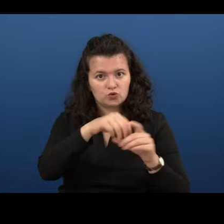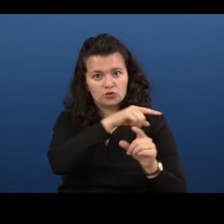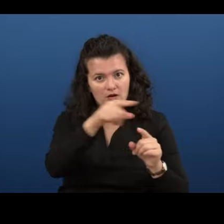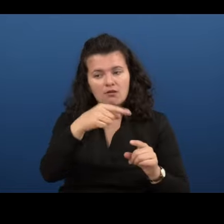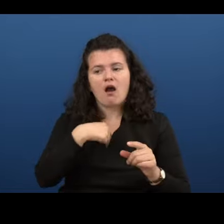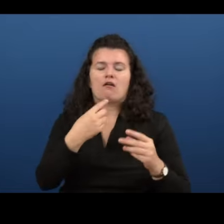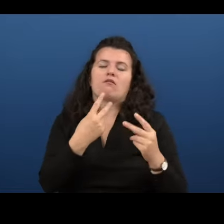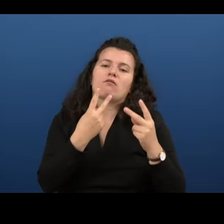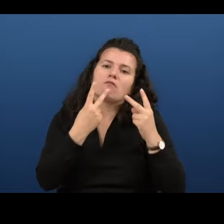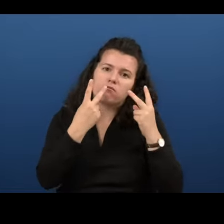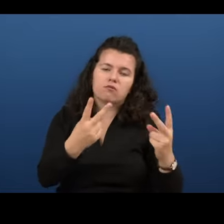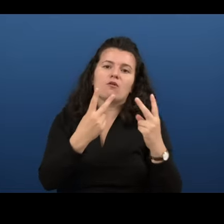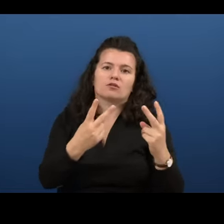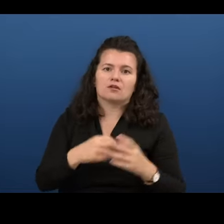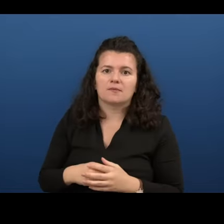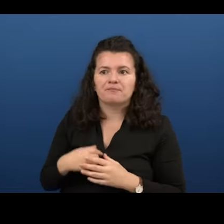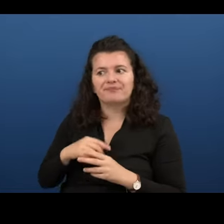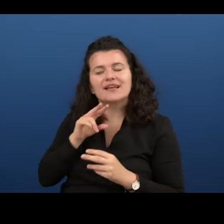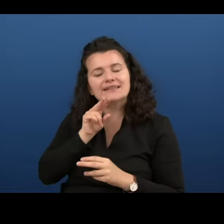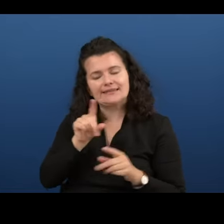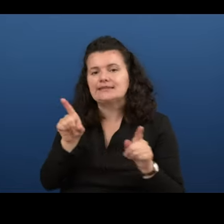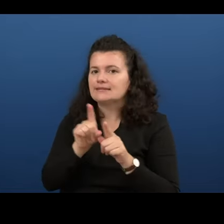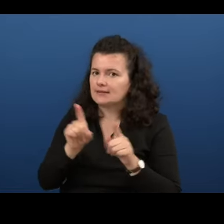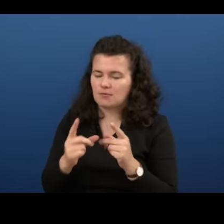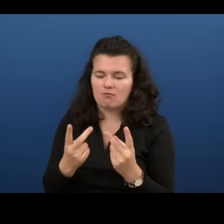a very important and a valid 11:59:23 point, we will discuss more on that